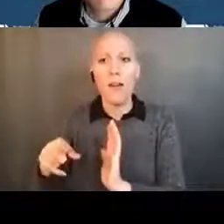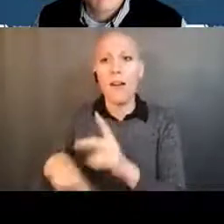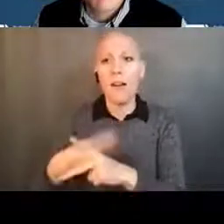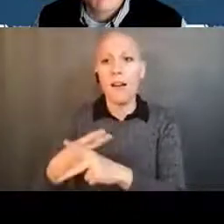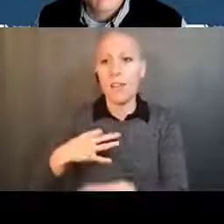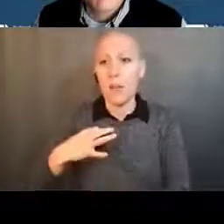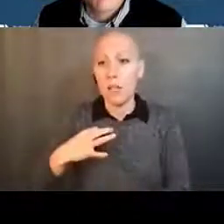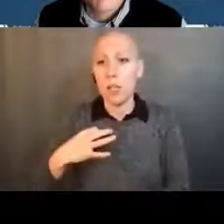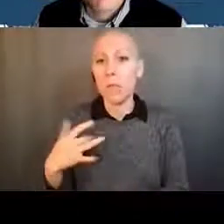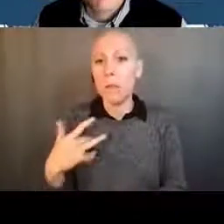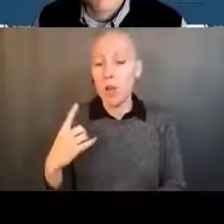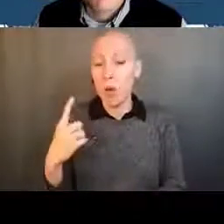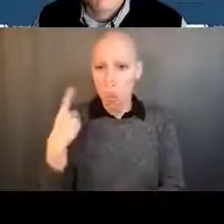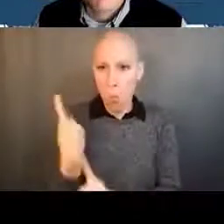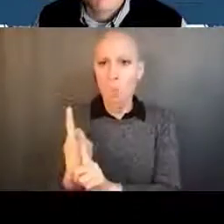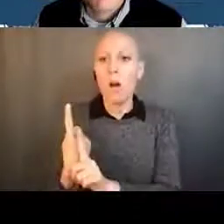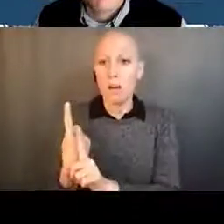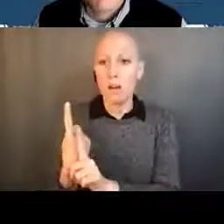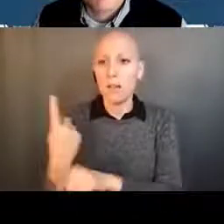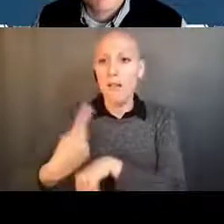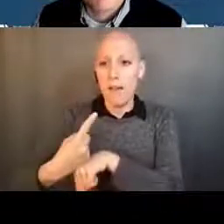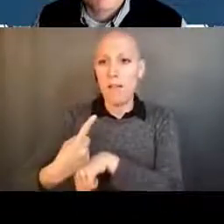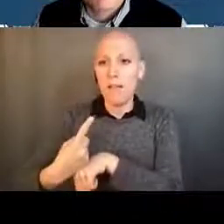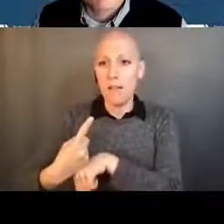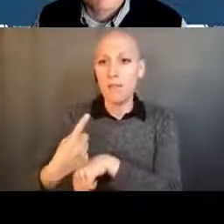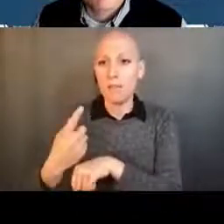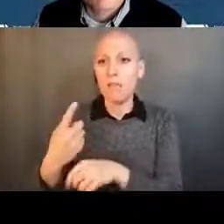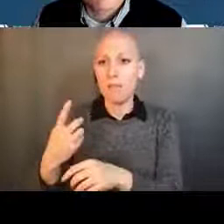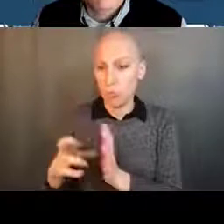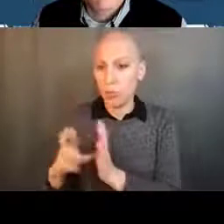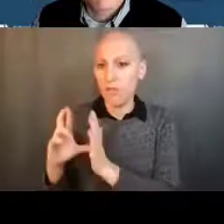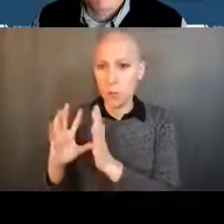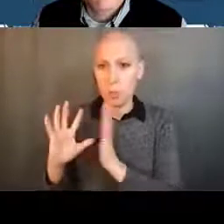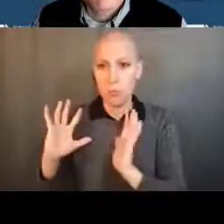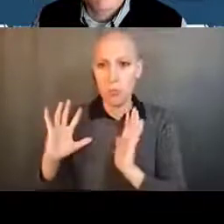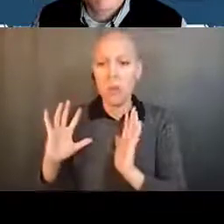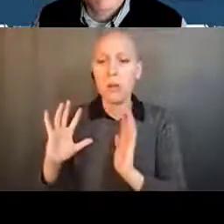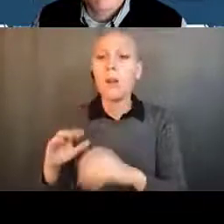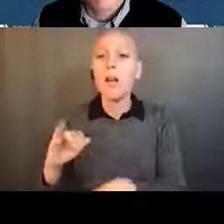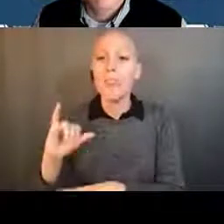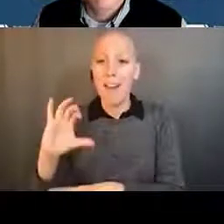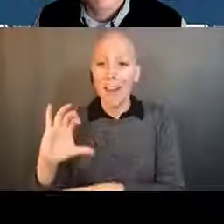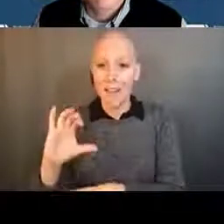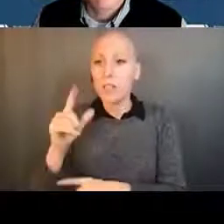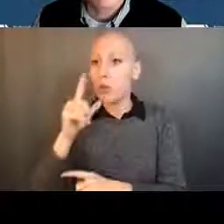and they're often reviewed within the IC that's issuing the funding opportunity announcement.